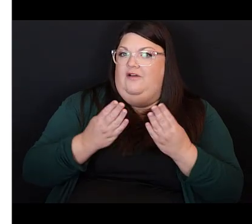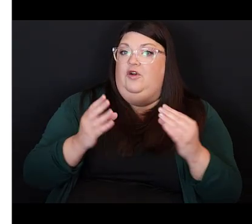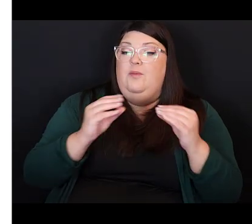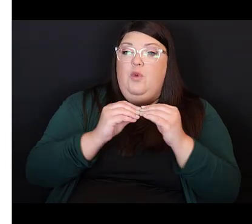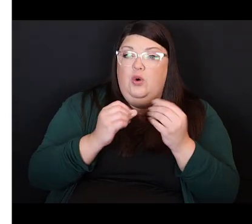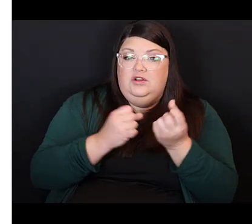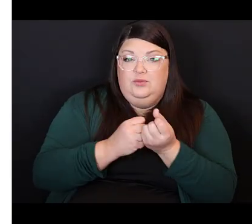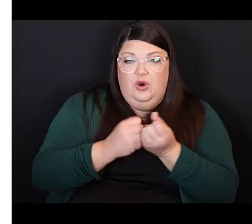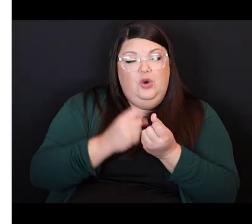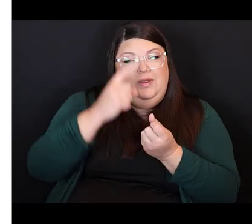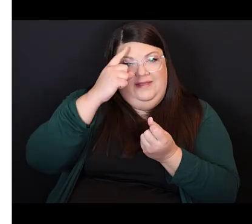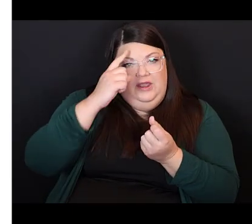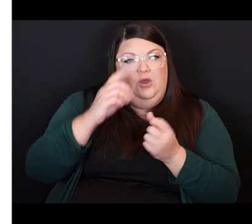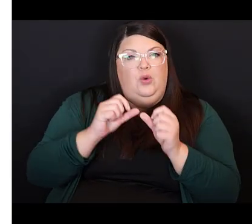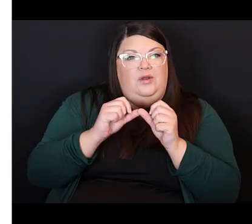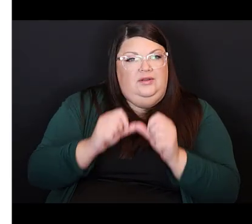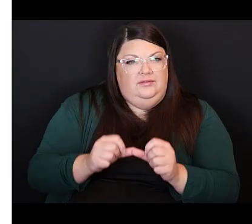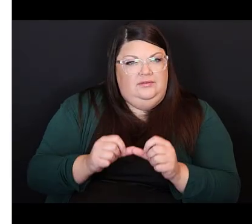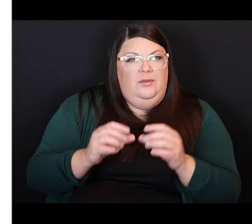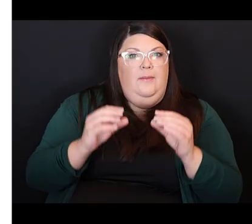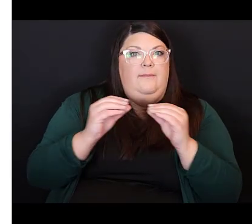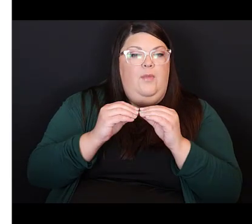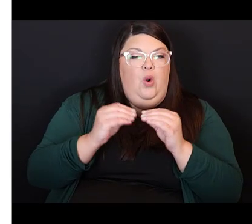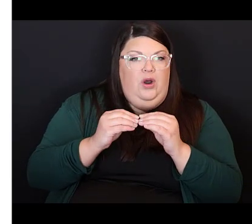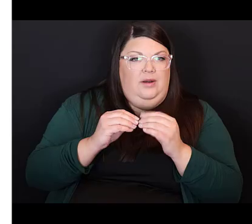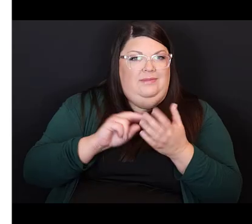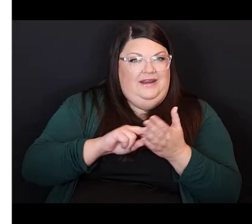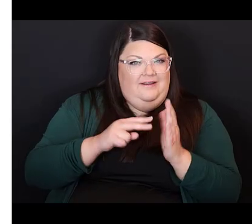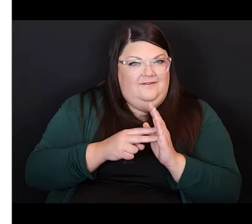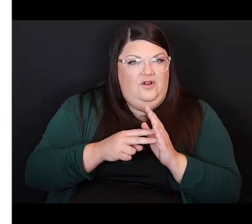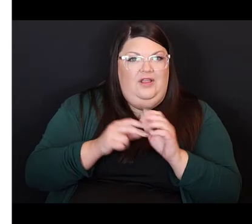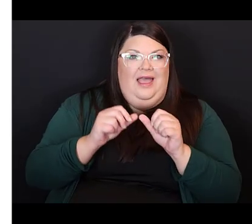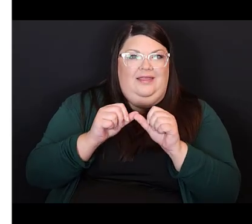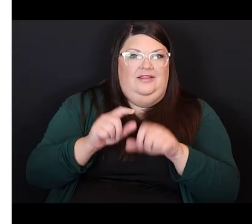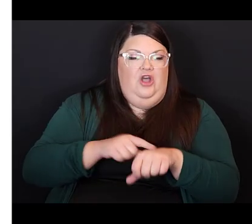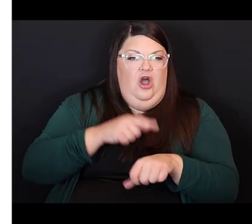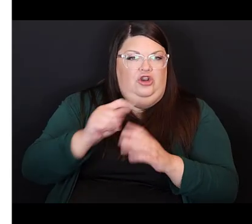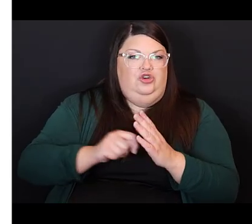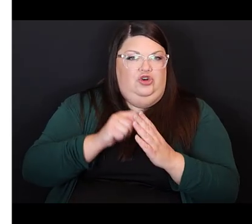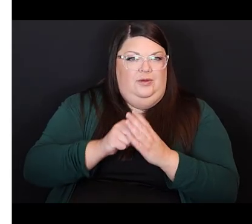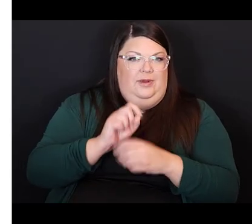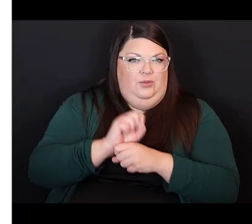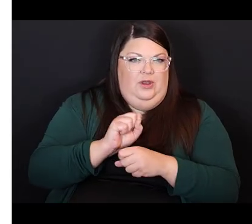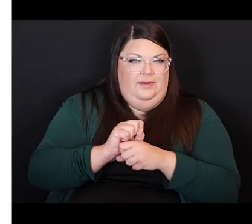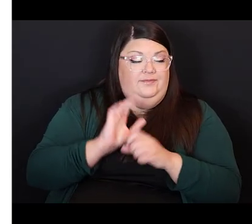more meaningful and long-term employment. Our focus is to help individuals with disabilities